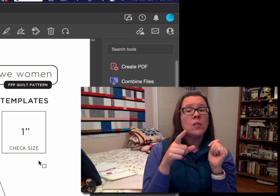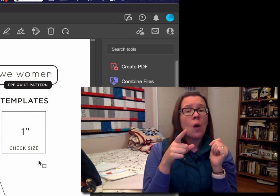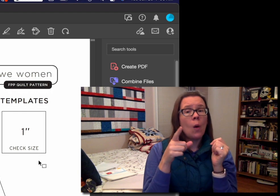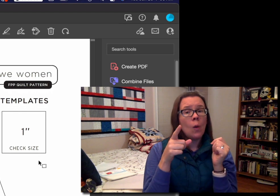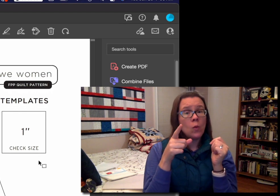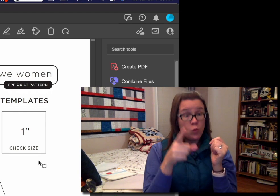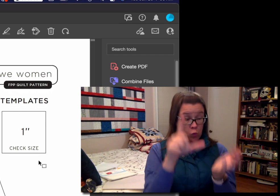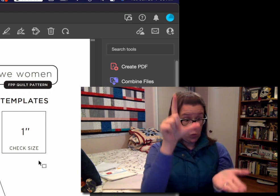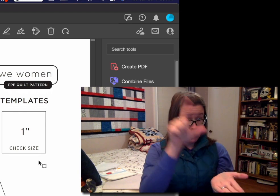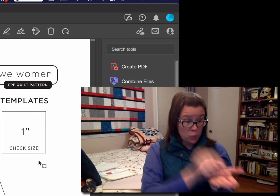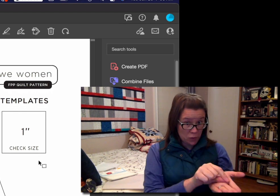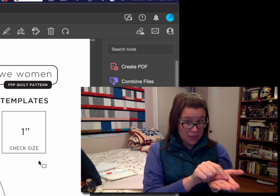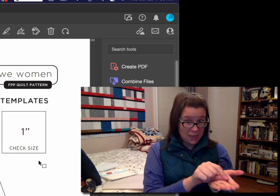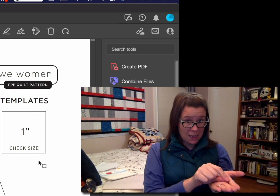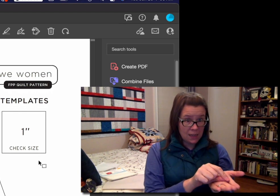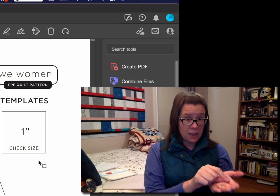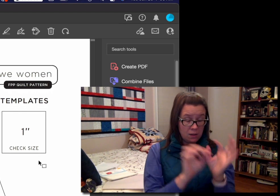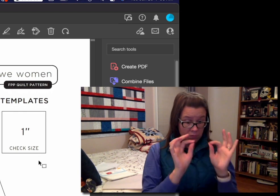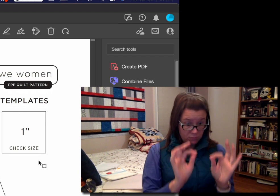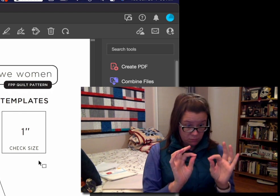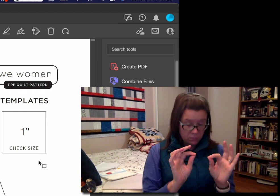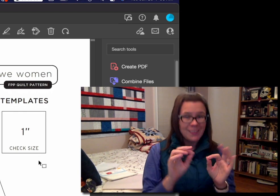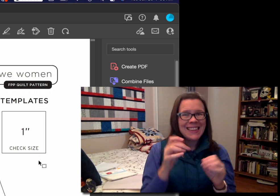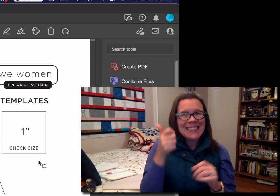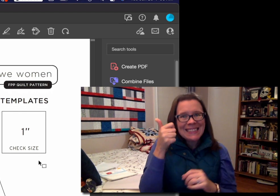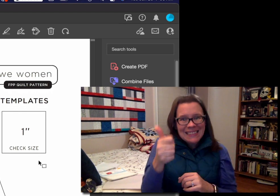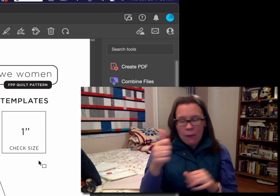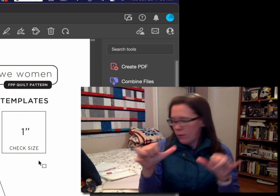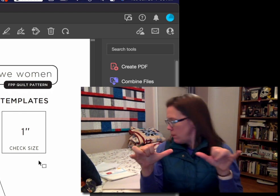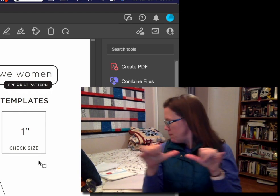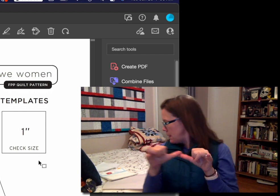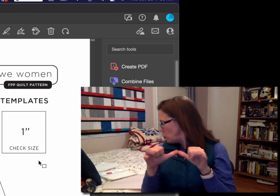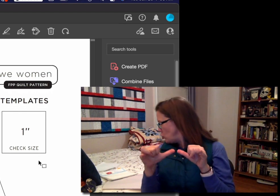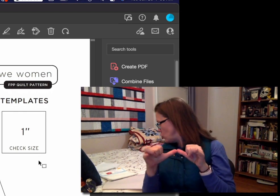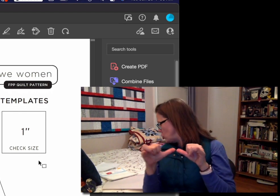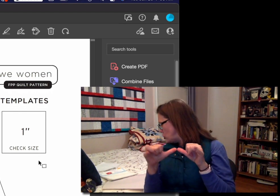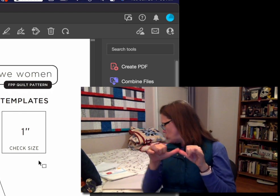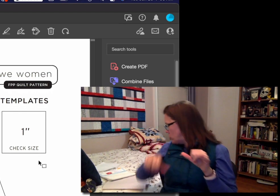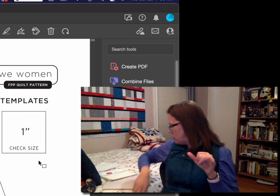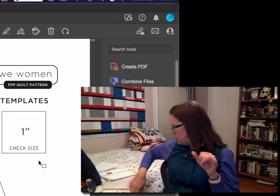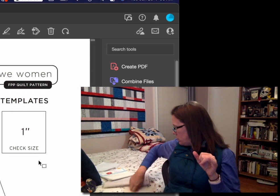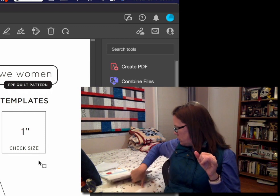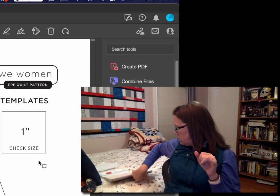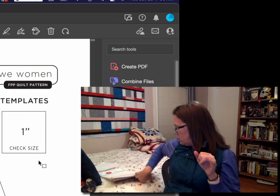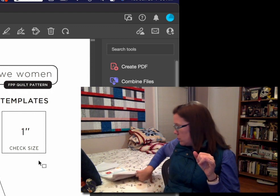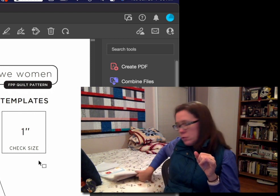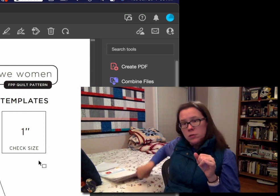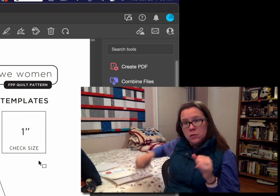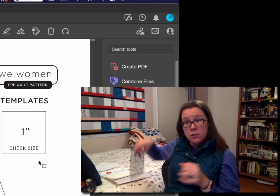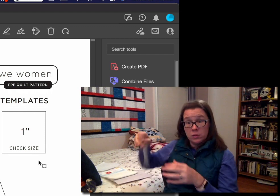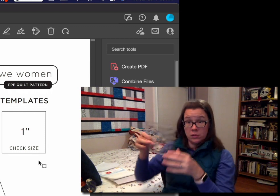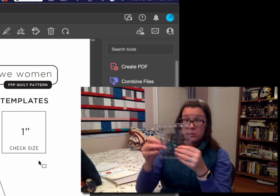Once you've printed your paper this is one way to check to make sure that the size is correct.